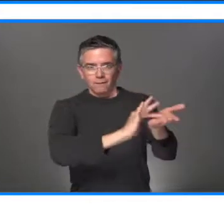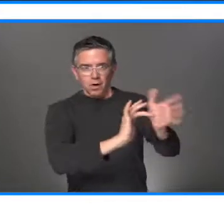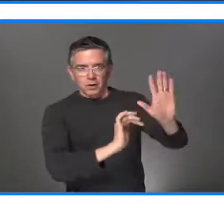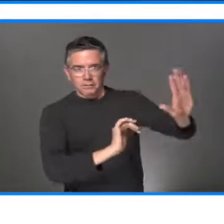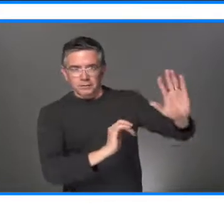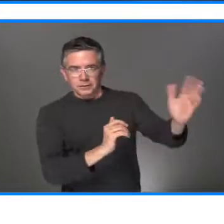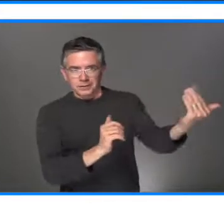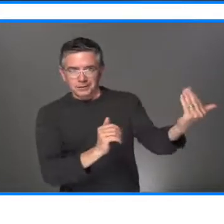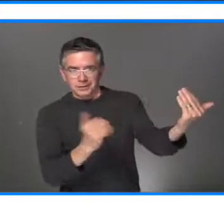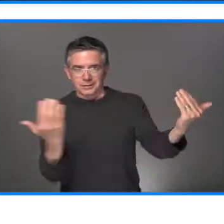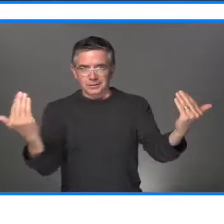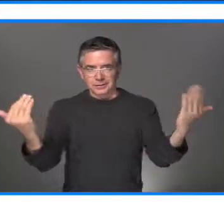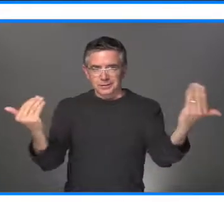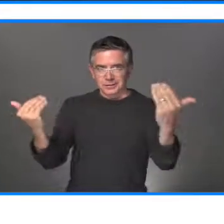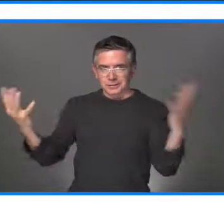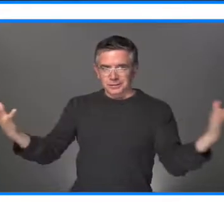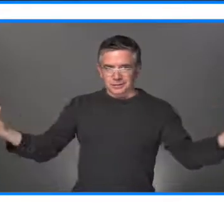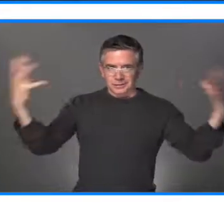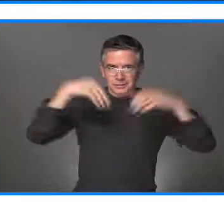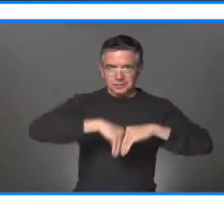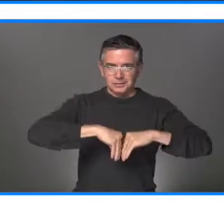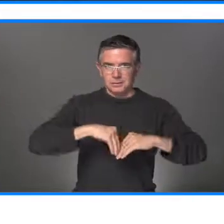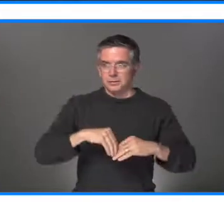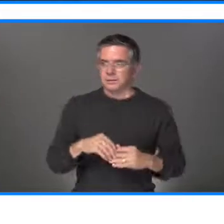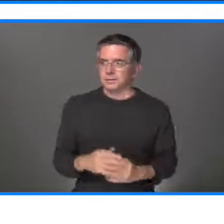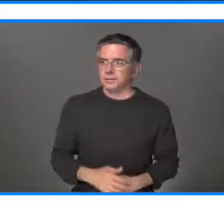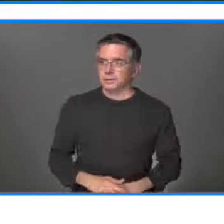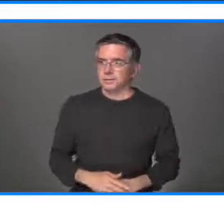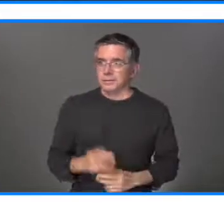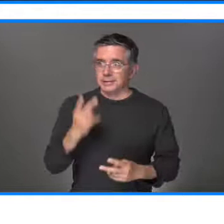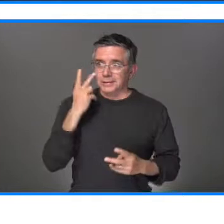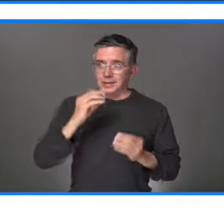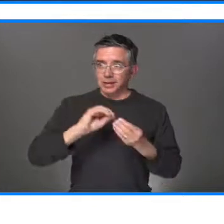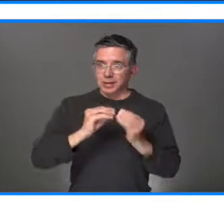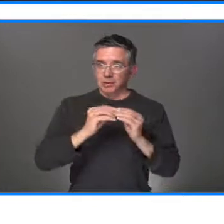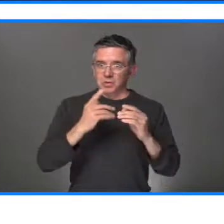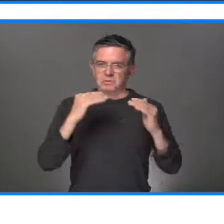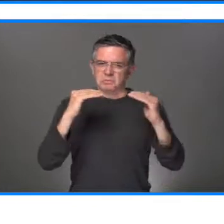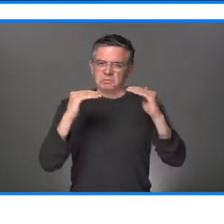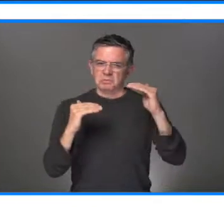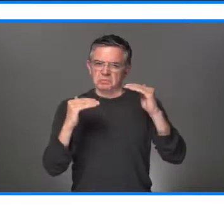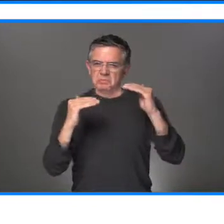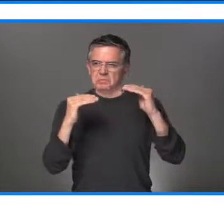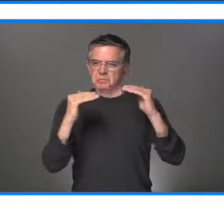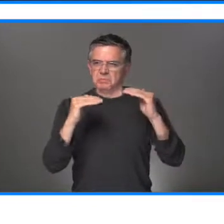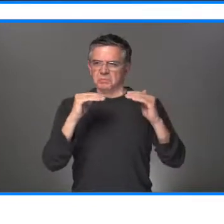So while the numbers presented here underestimate that total, because they don't include the Lummi Nation